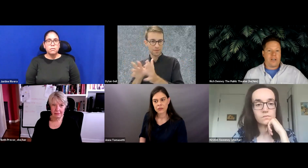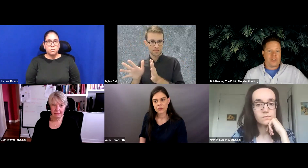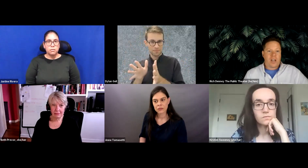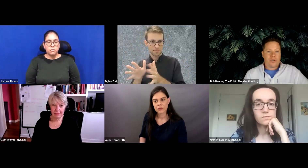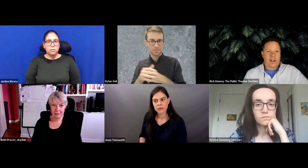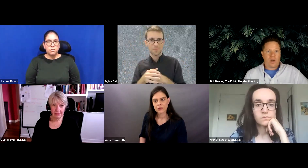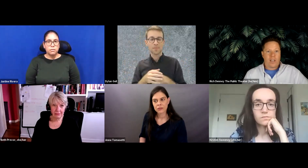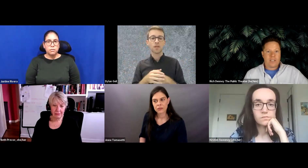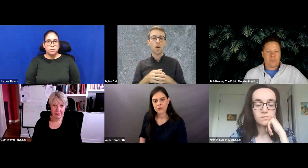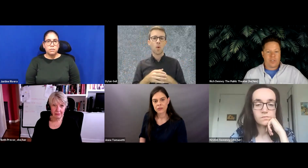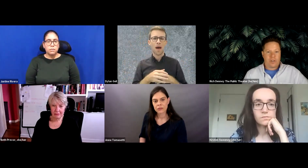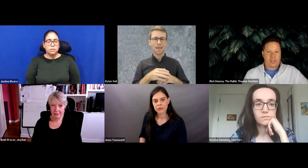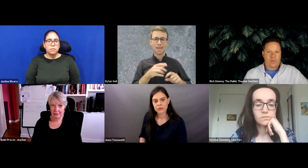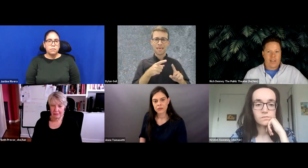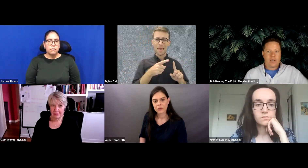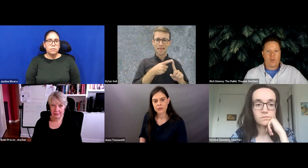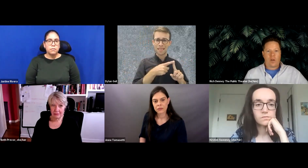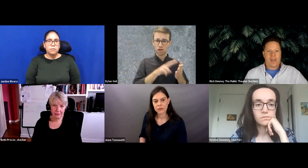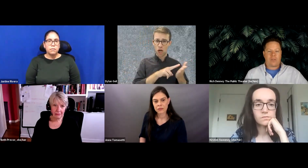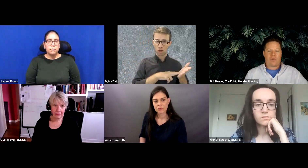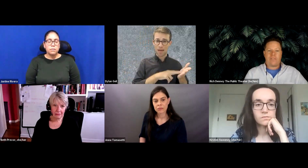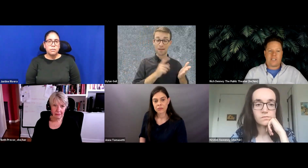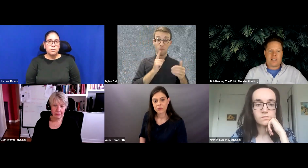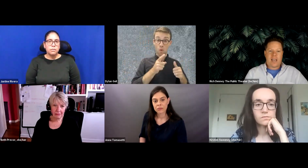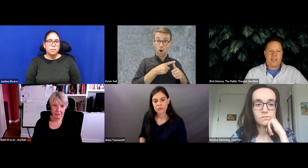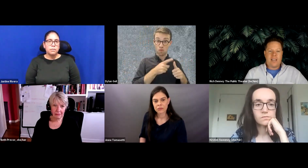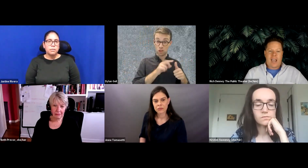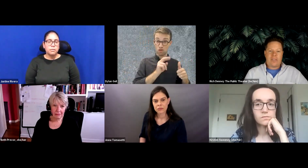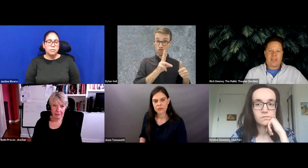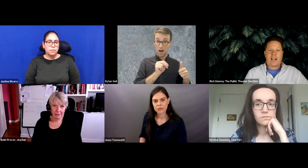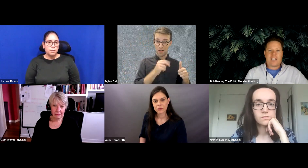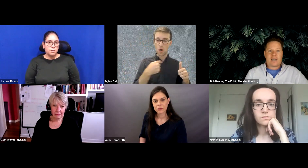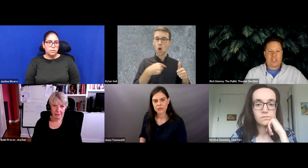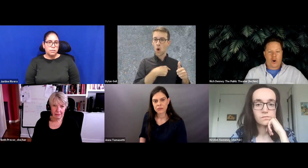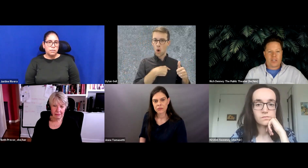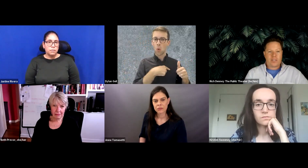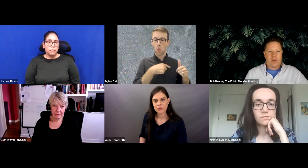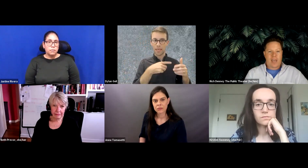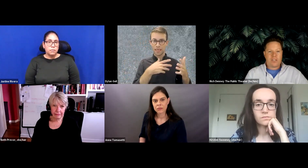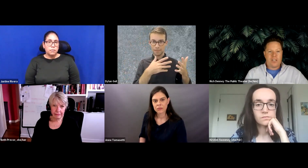initial contract was, for the original run, we went back and revisited that, and then contacted the artists about